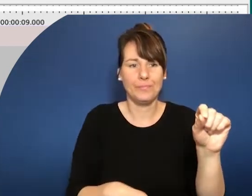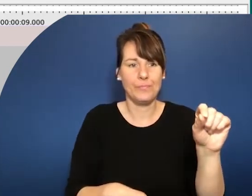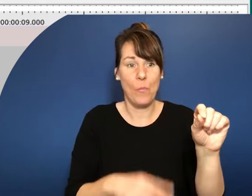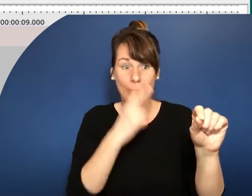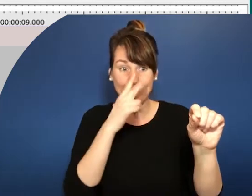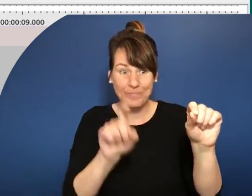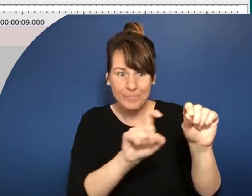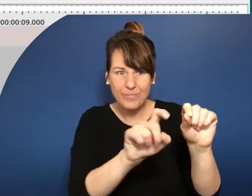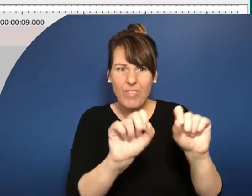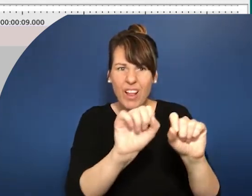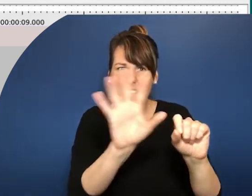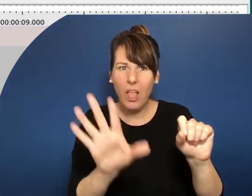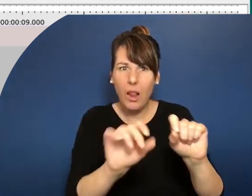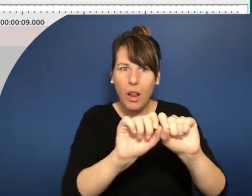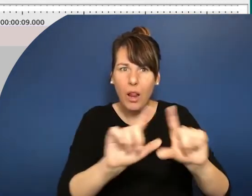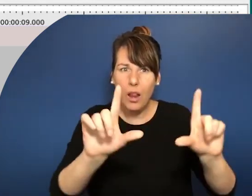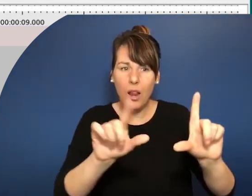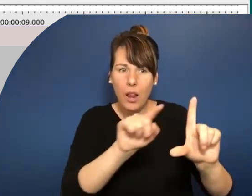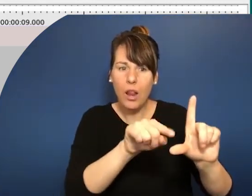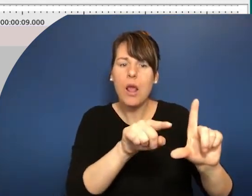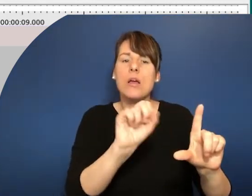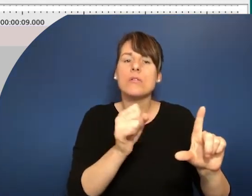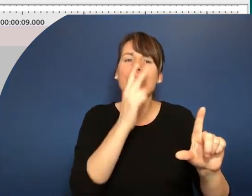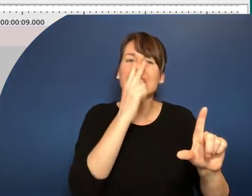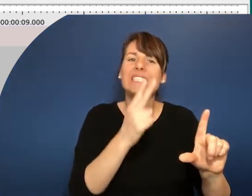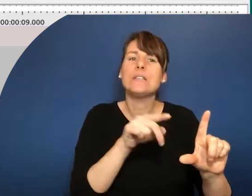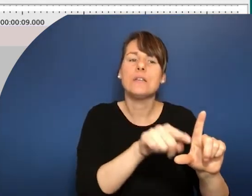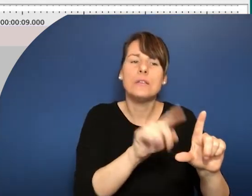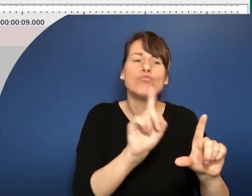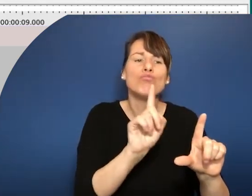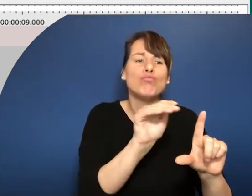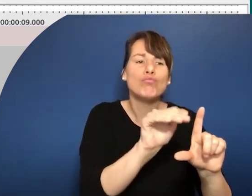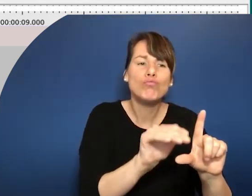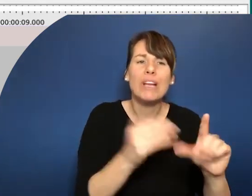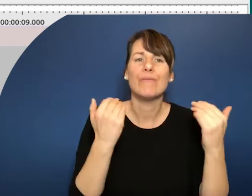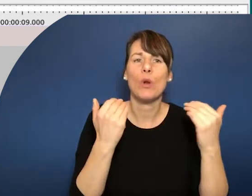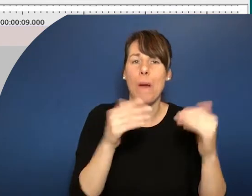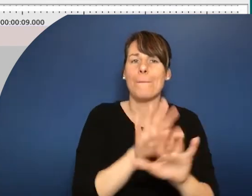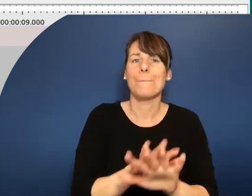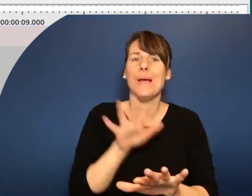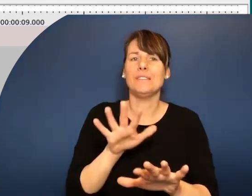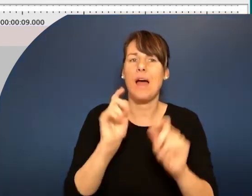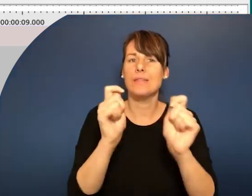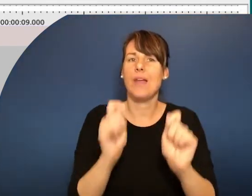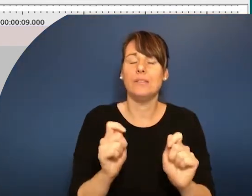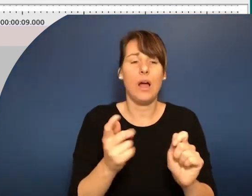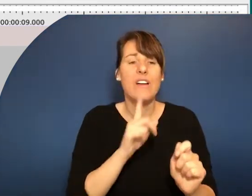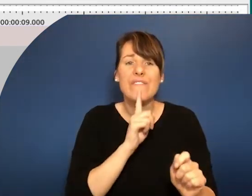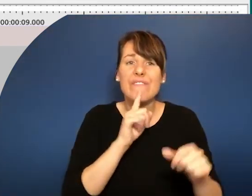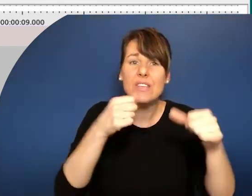on the default tier, there is a yellowish small box appearing. This is a metadata box about the tier, which includes information